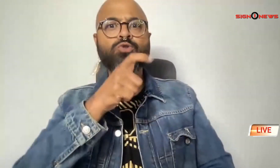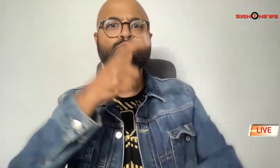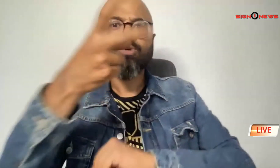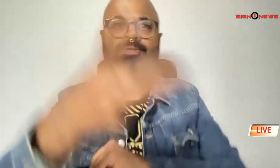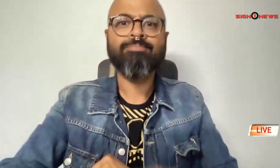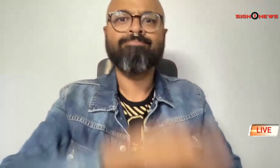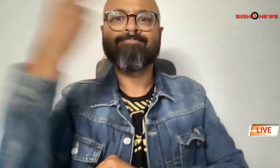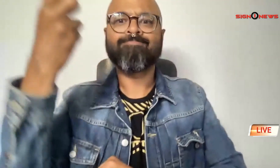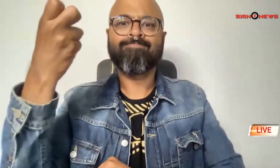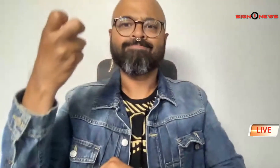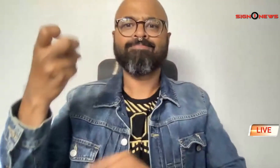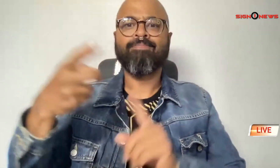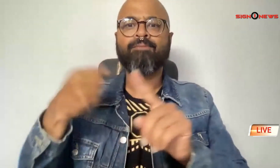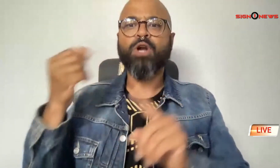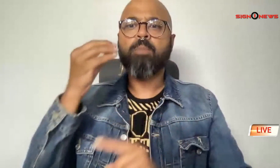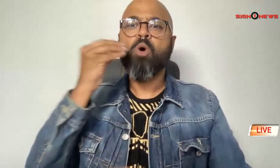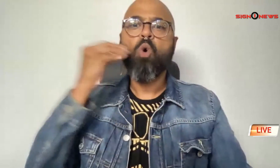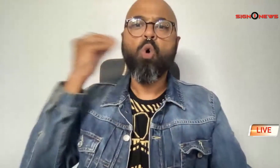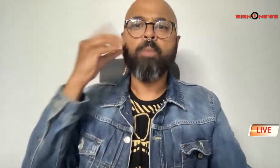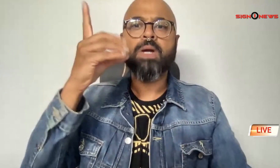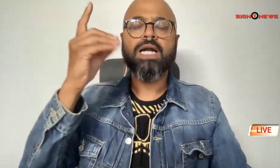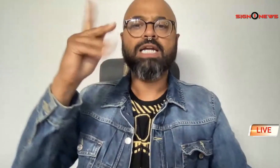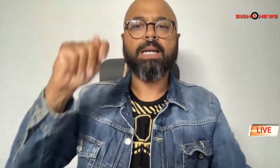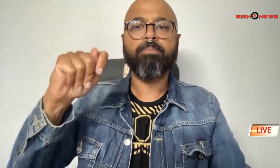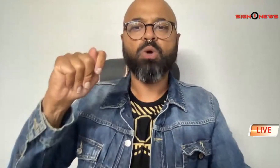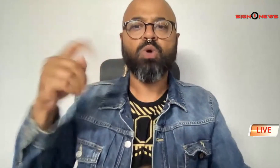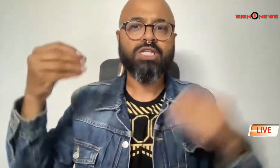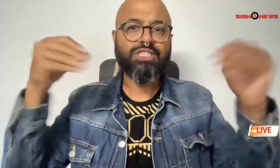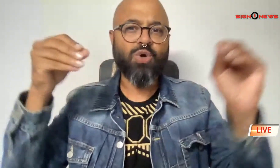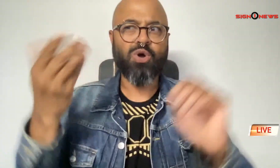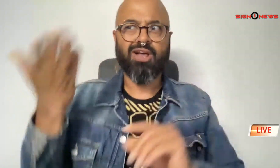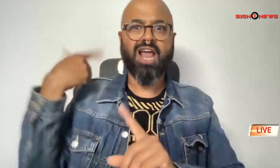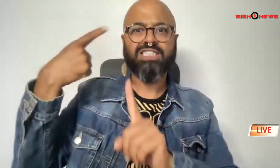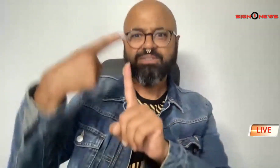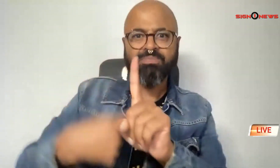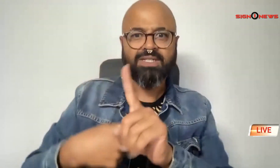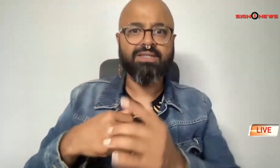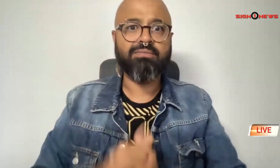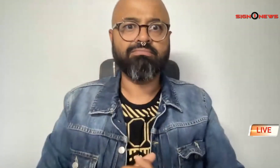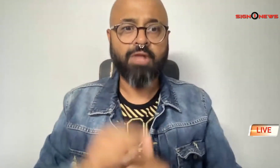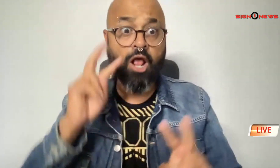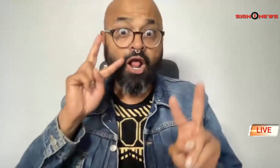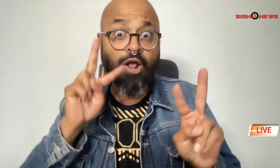Georgia are searching for a man accused of shoplifting from a Home Depot store last month